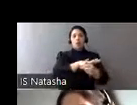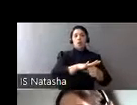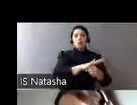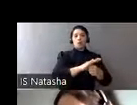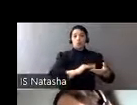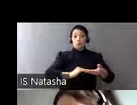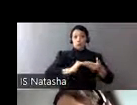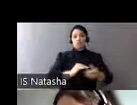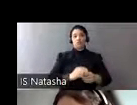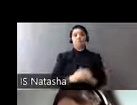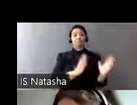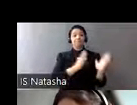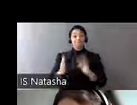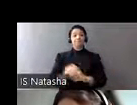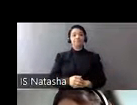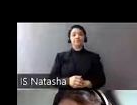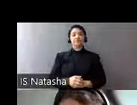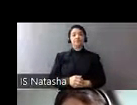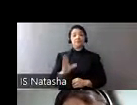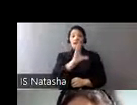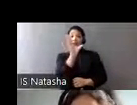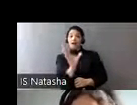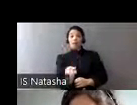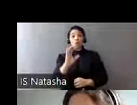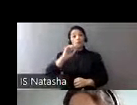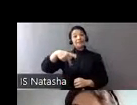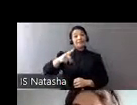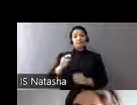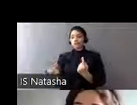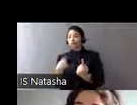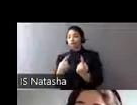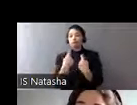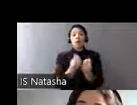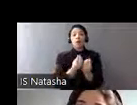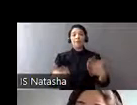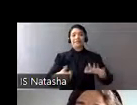Six were from Africa, from six countries in Africa. Six countries in Europe.